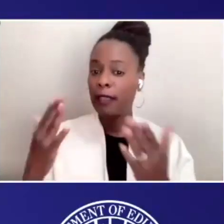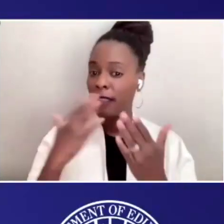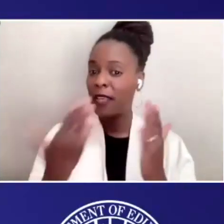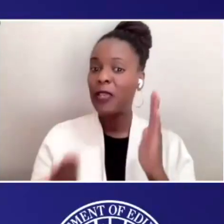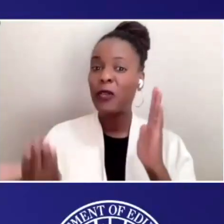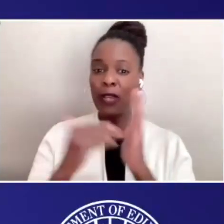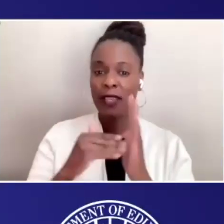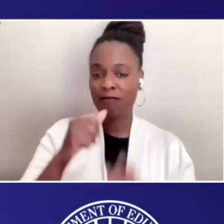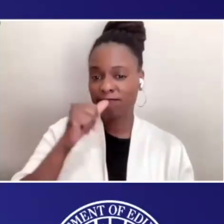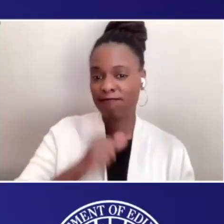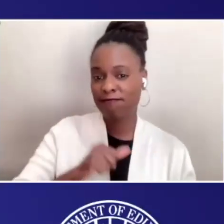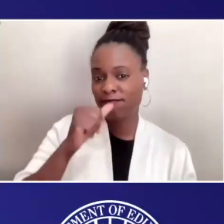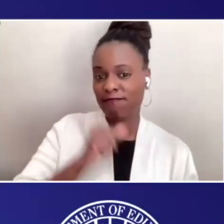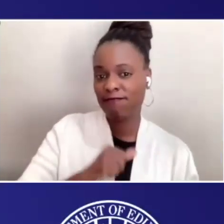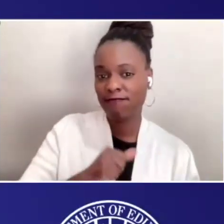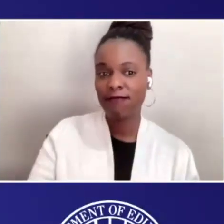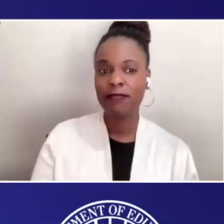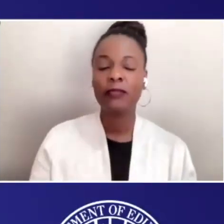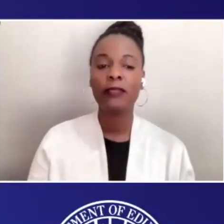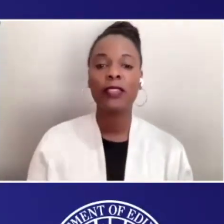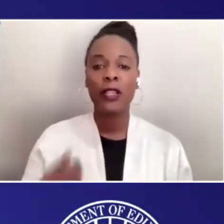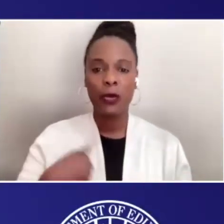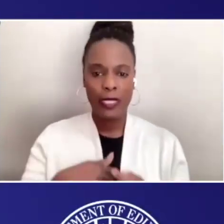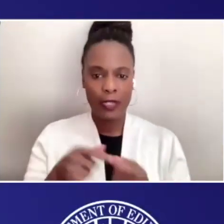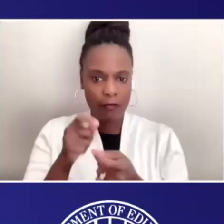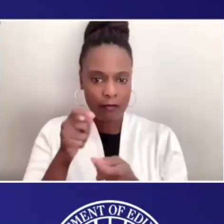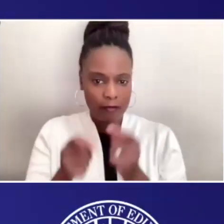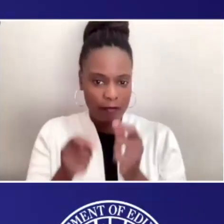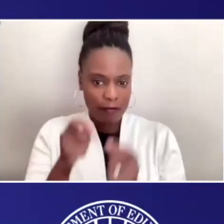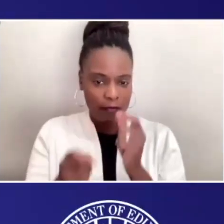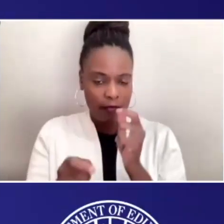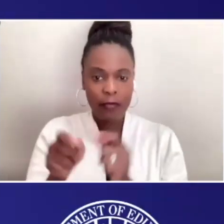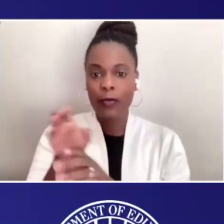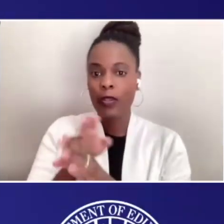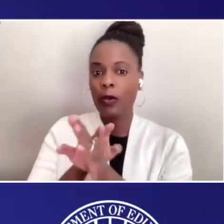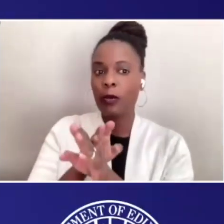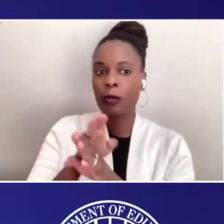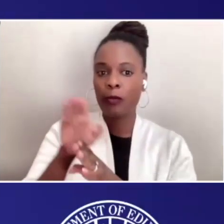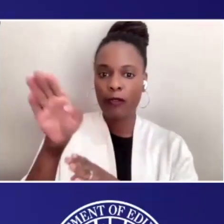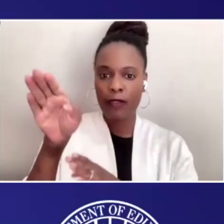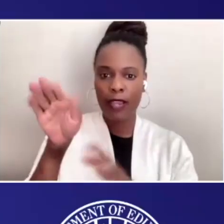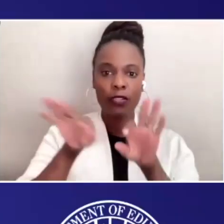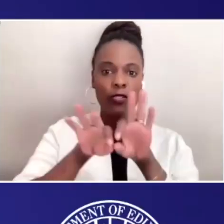us. We are making tweaks to the professional degree, professional student